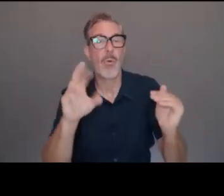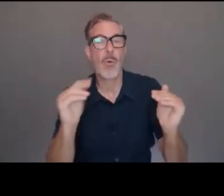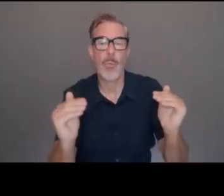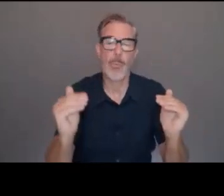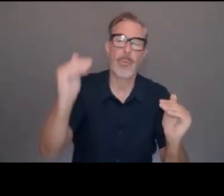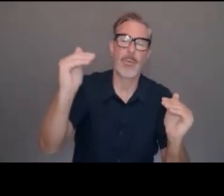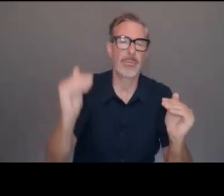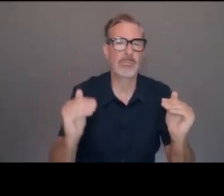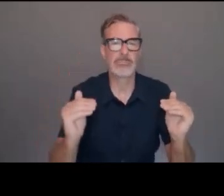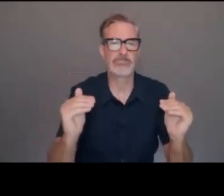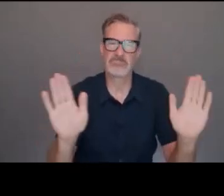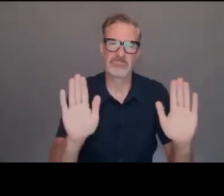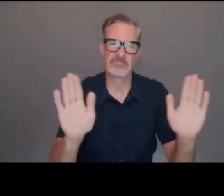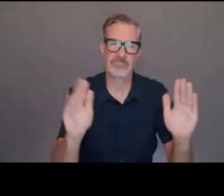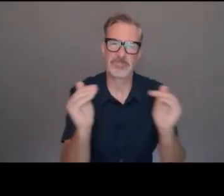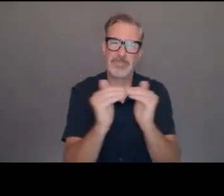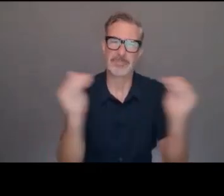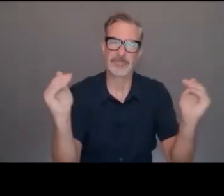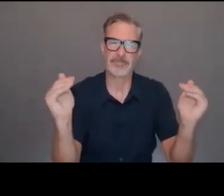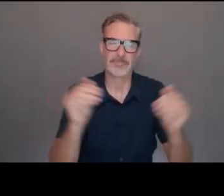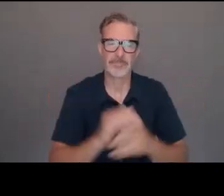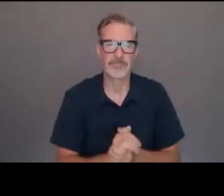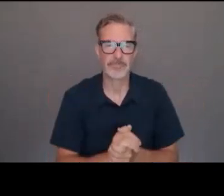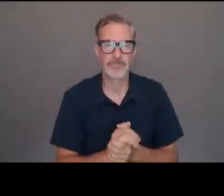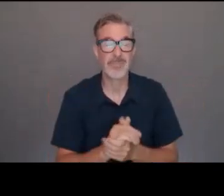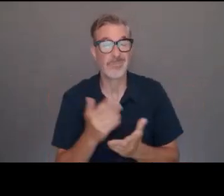As mentioned earlier, we really strongly suggest that applicants use